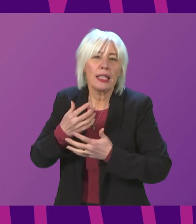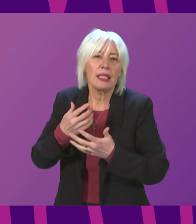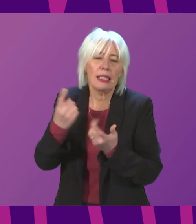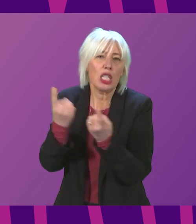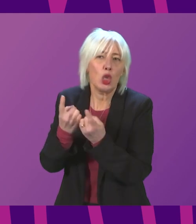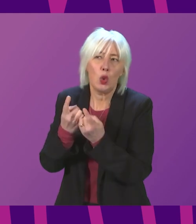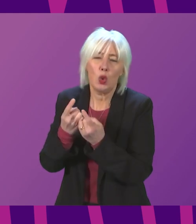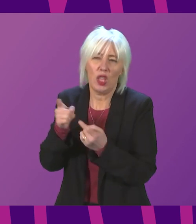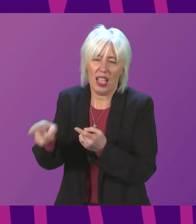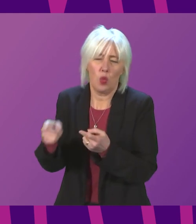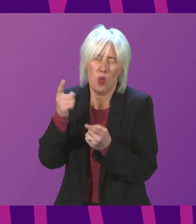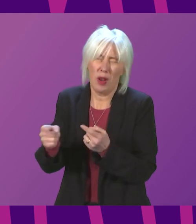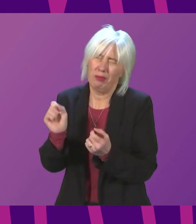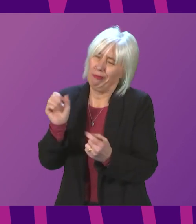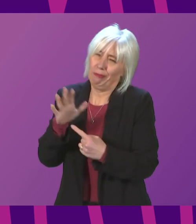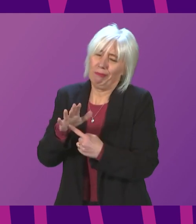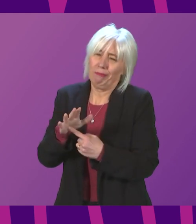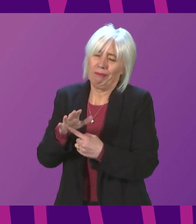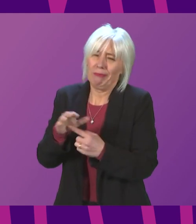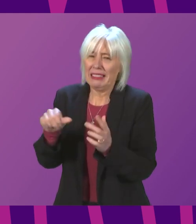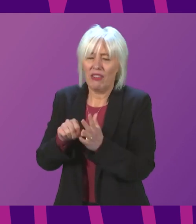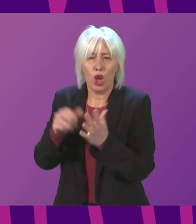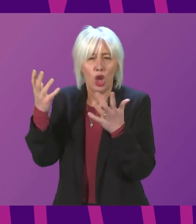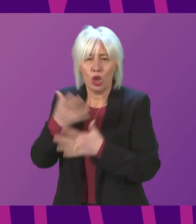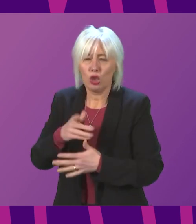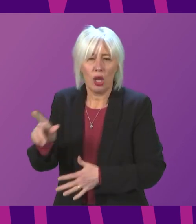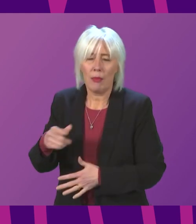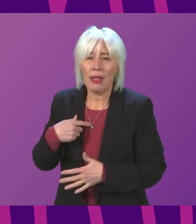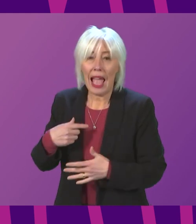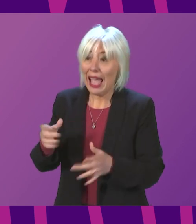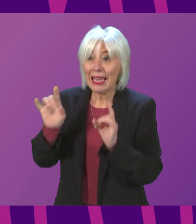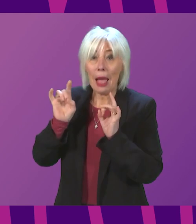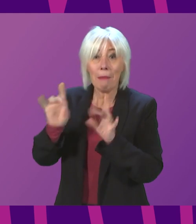is one of the most difficult and concerning. I cannot magic away the impact of the virus,